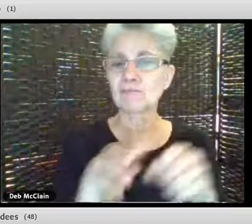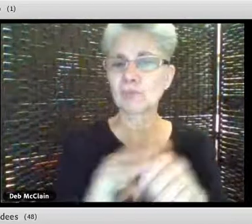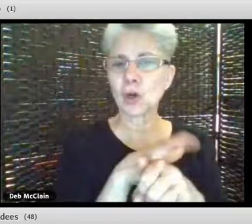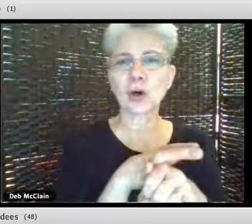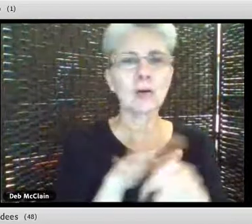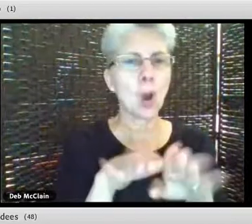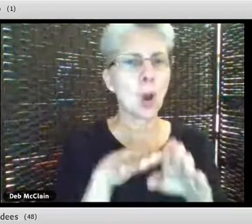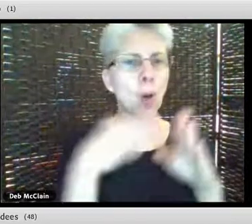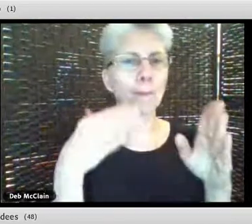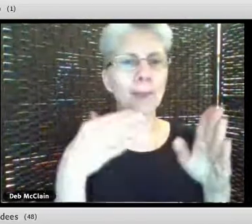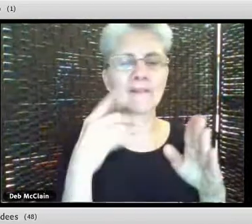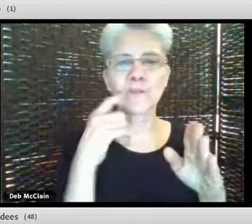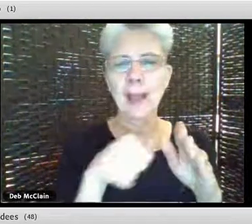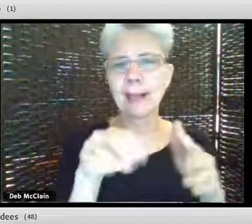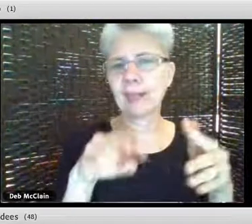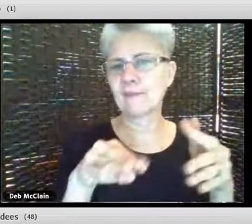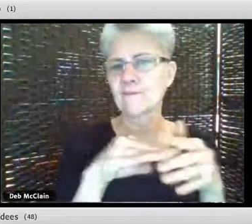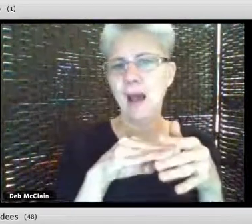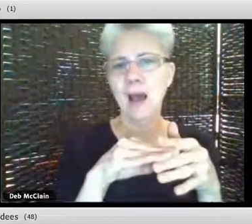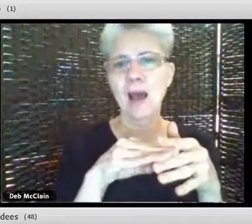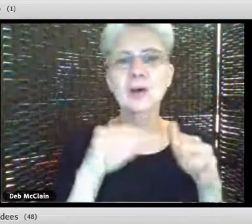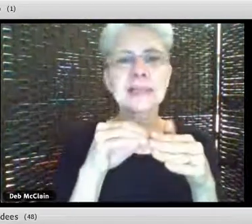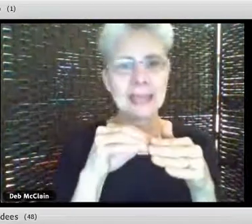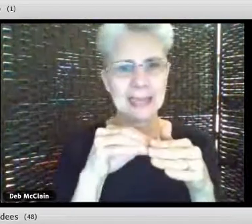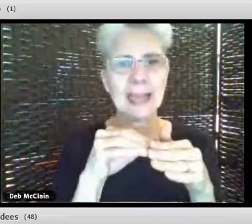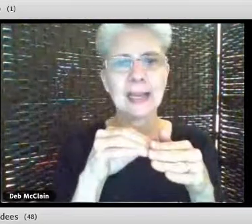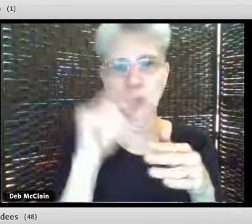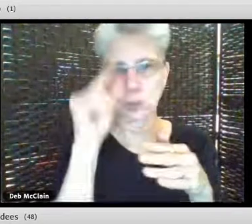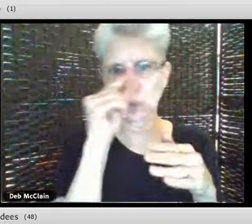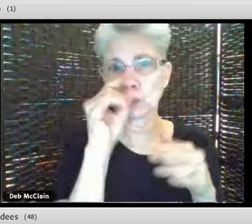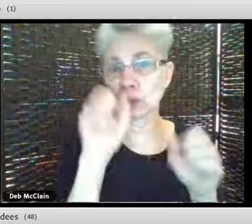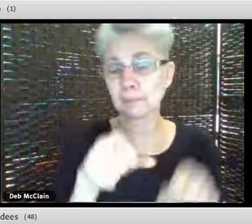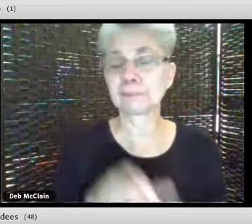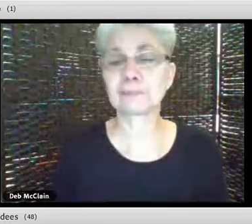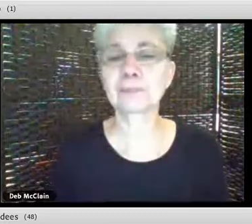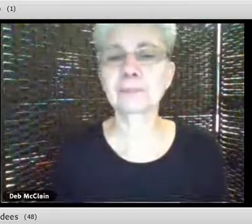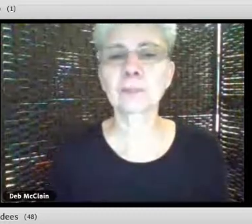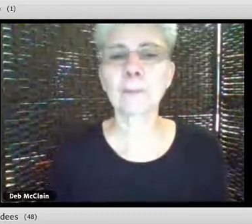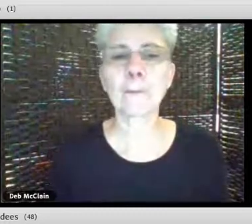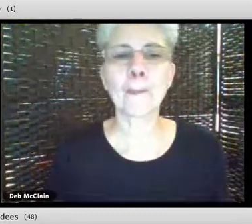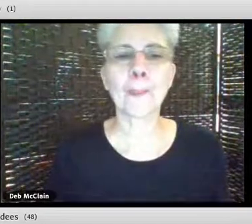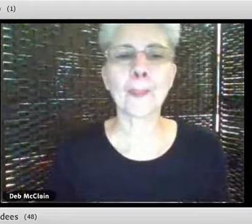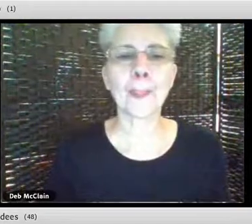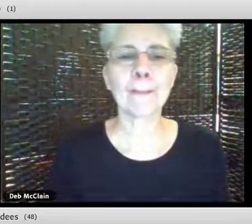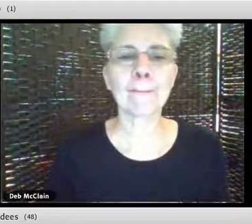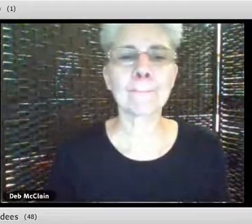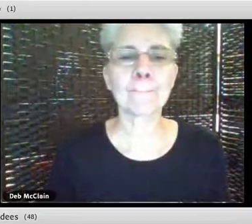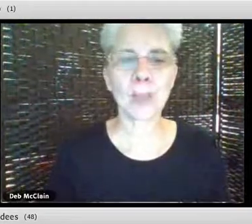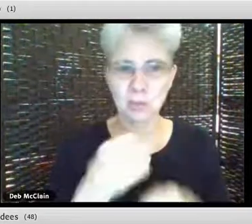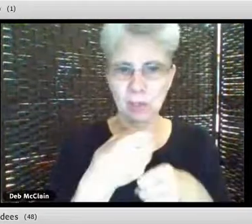So you can, you know, totally collaborate. It's a total collaborative environment for any of the files in --